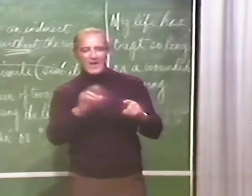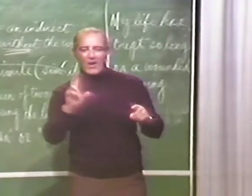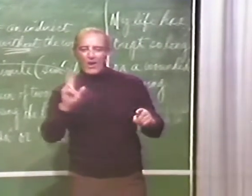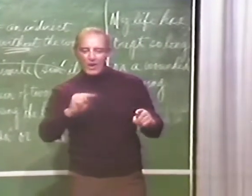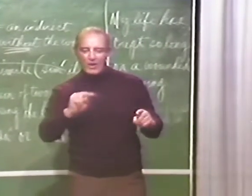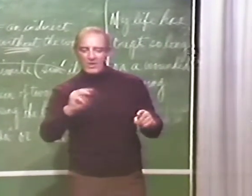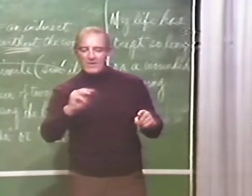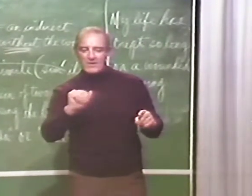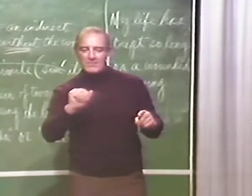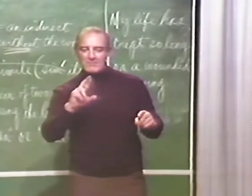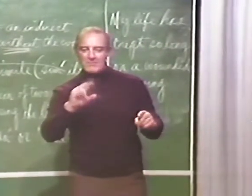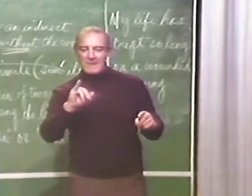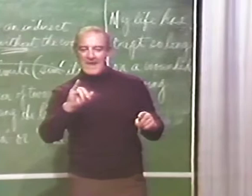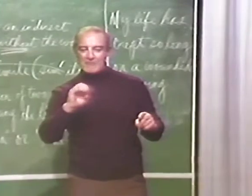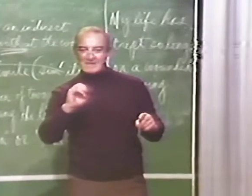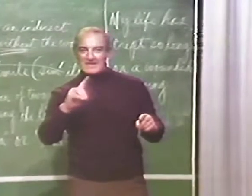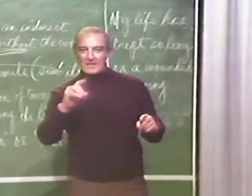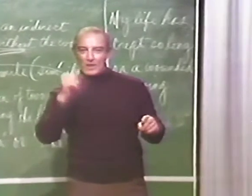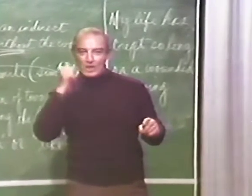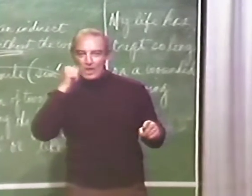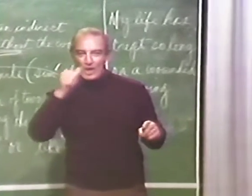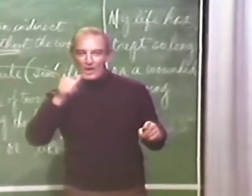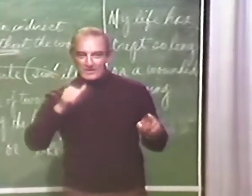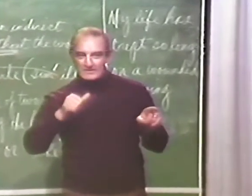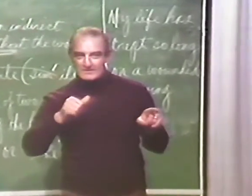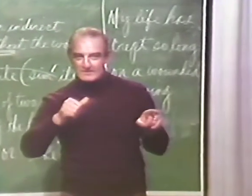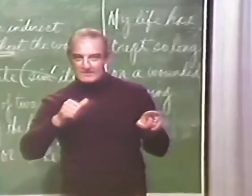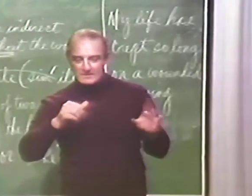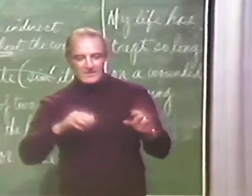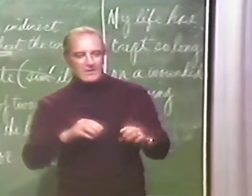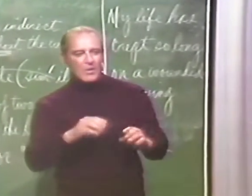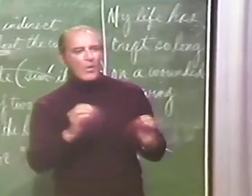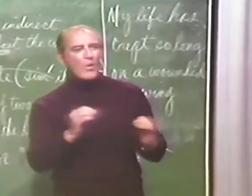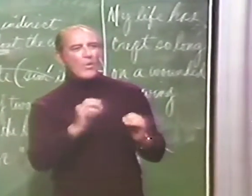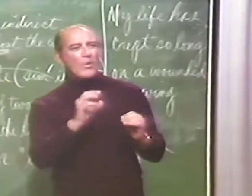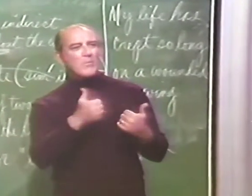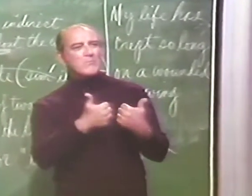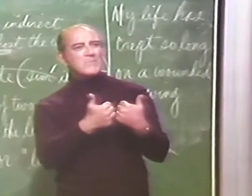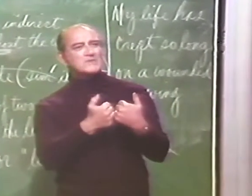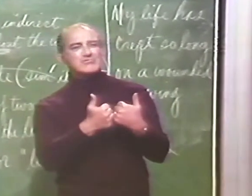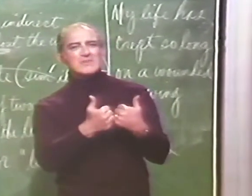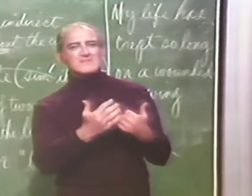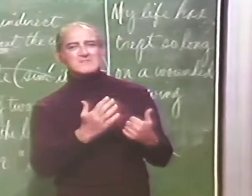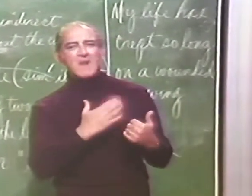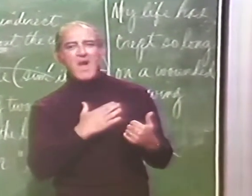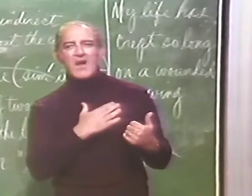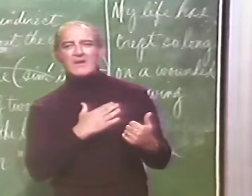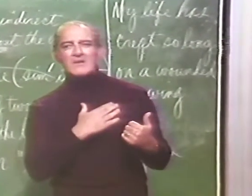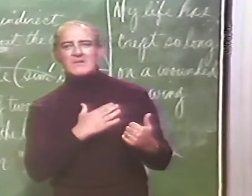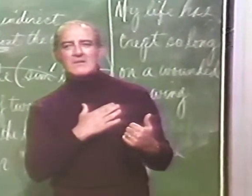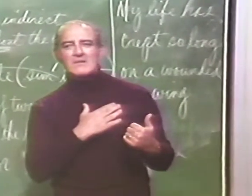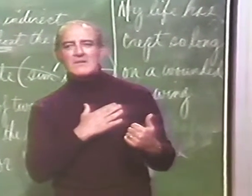THAT GIRL--HE'S TALKING TO HER, MORE LIKE UNMARRIED GIRL.